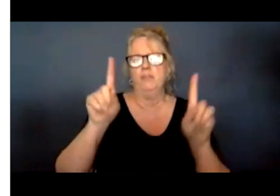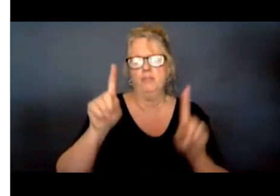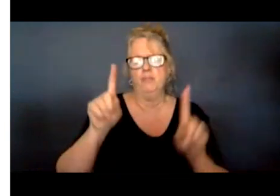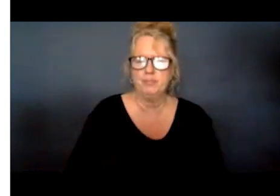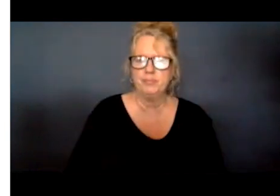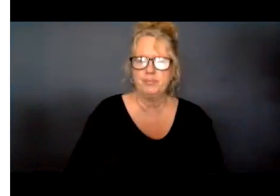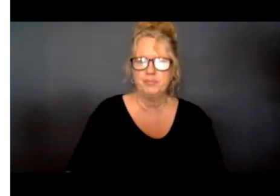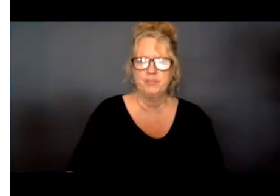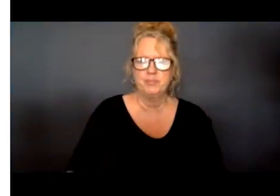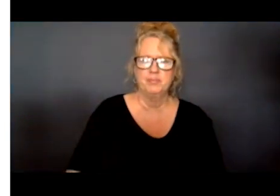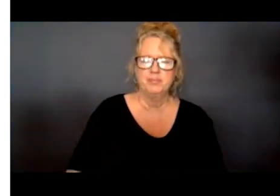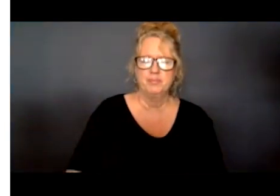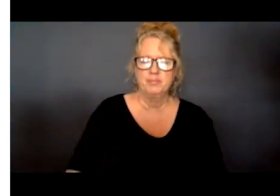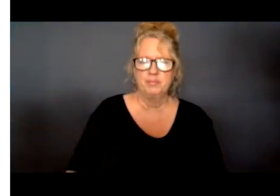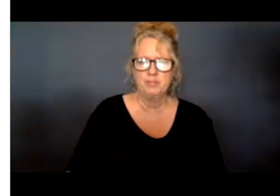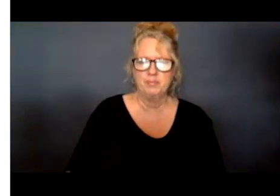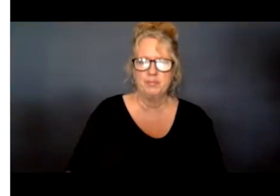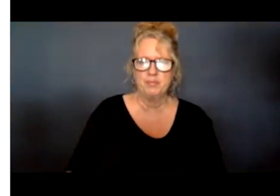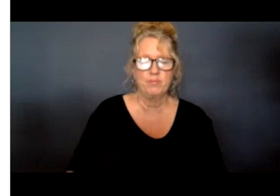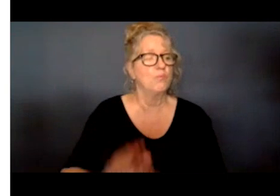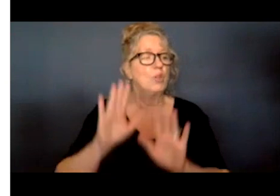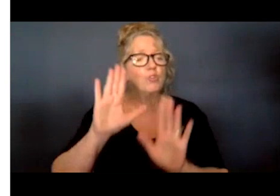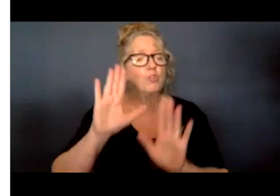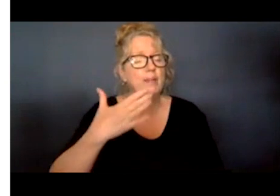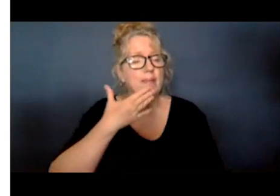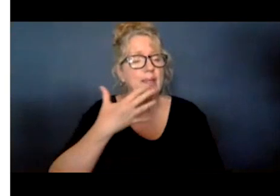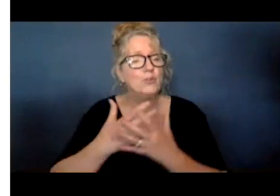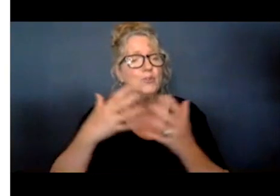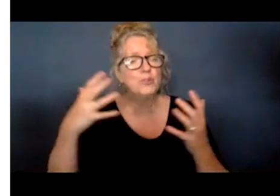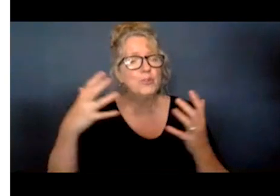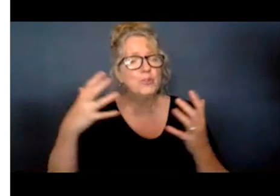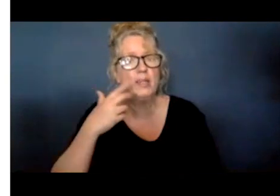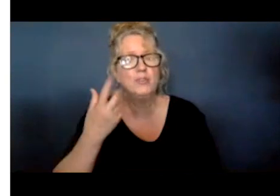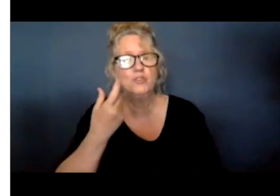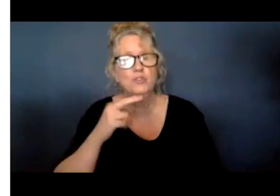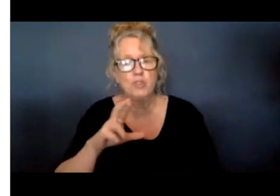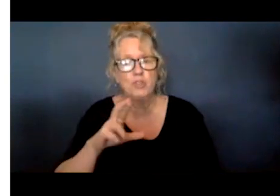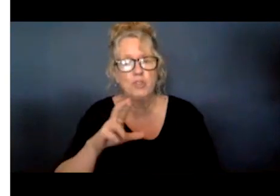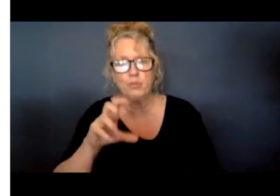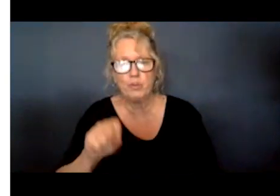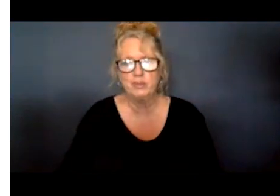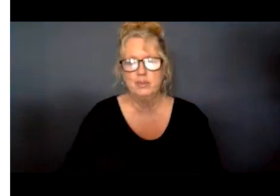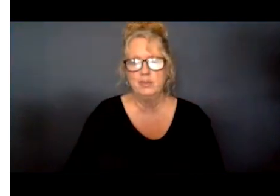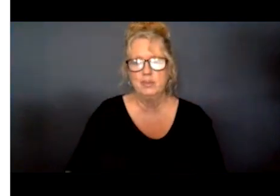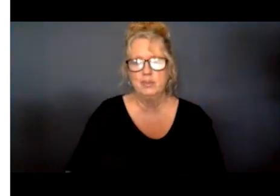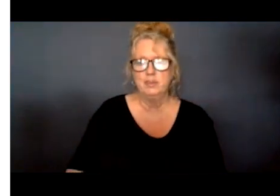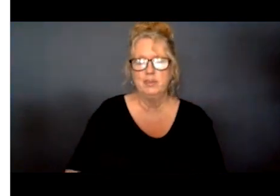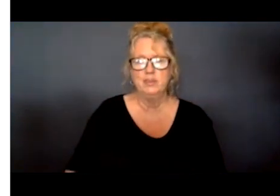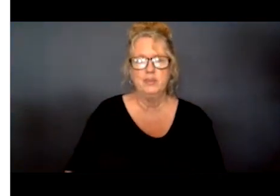[Jake] Great! Thank you so much, Dr. Torres. [Dr. Torres] Thank you, Jake.